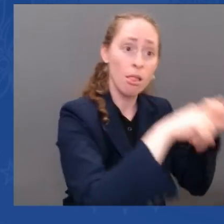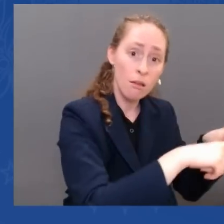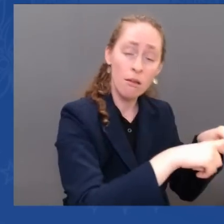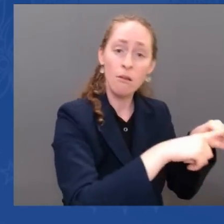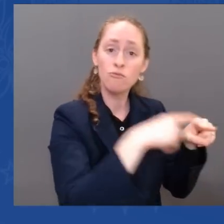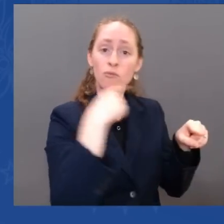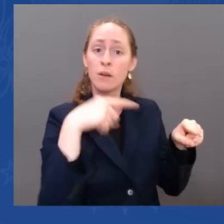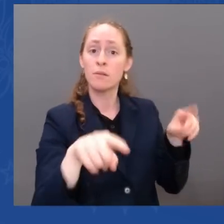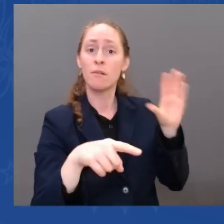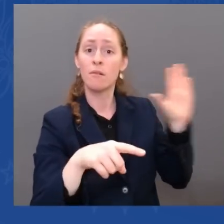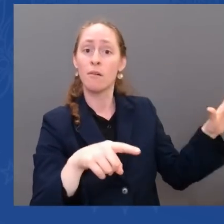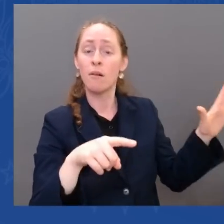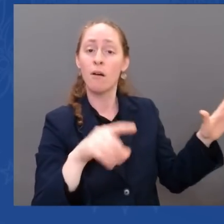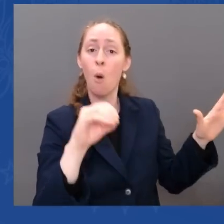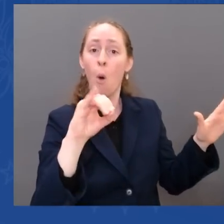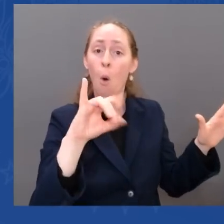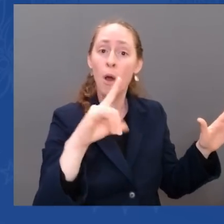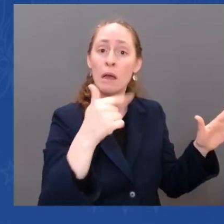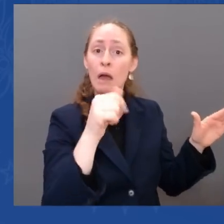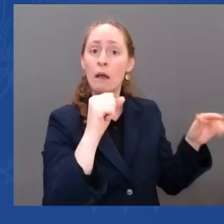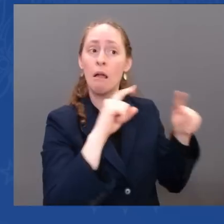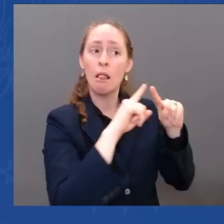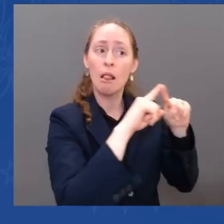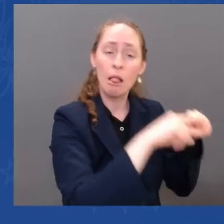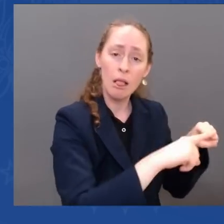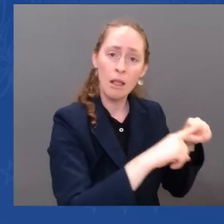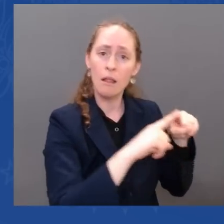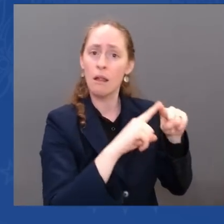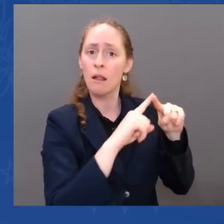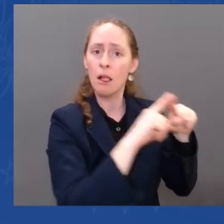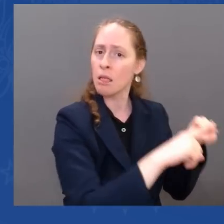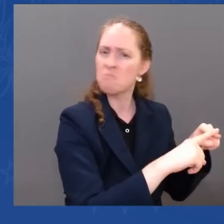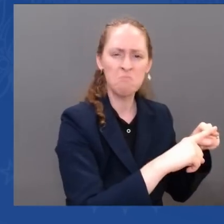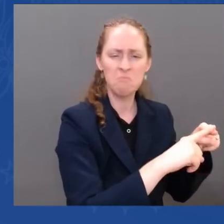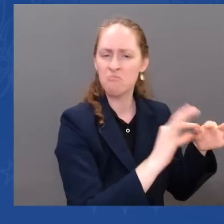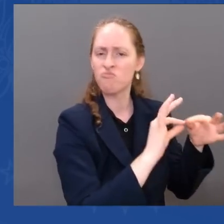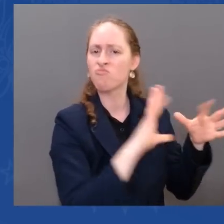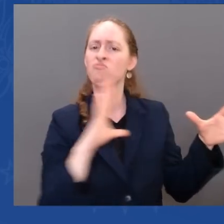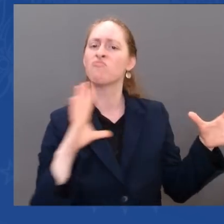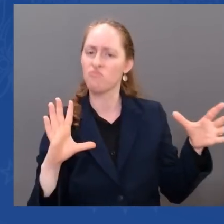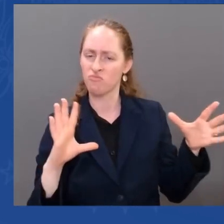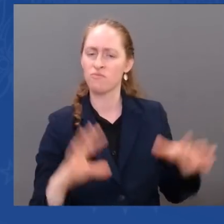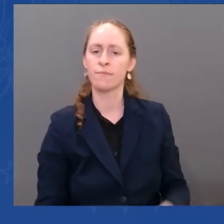as larger purchases of gas to deliver short-term relief to our households and our businesses.